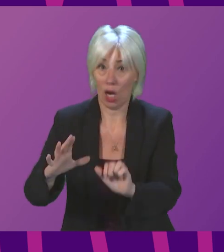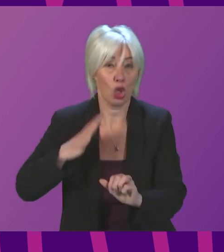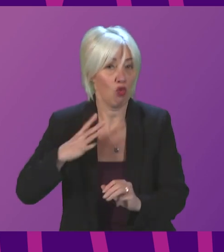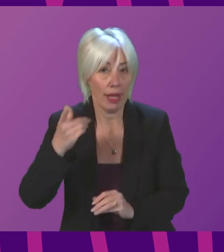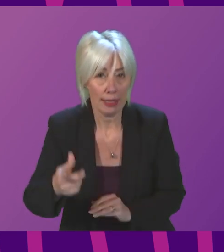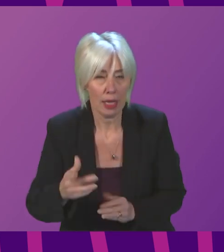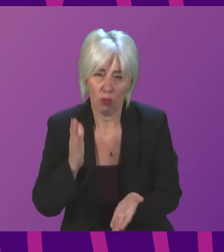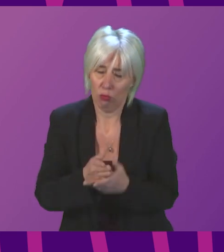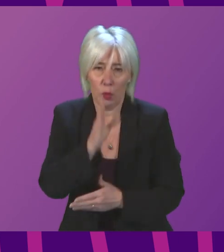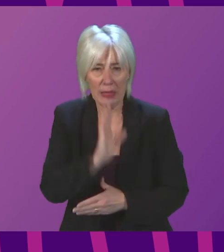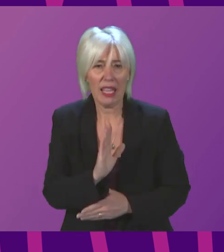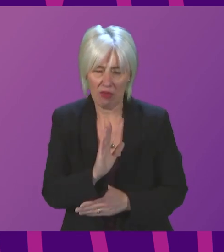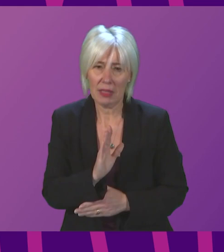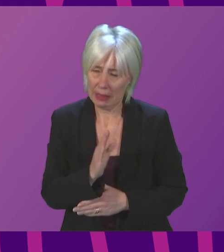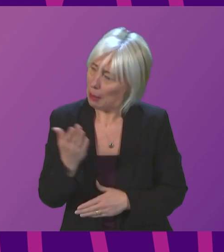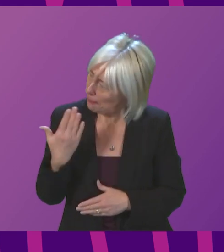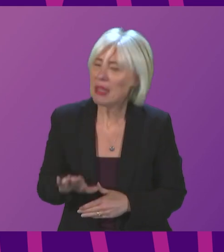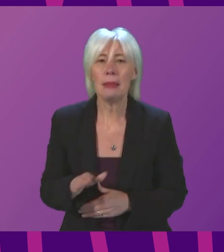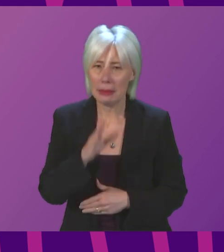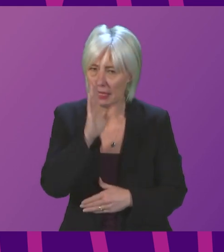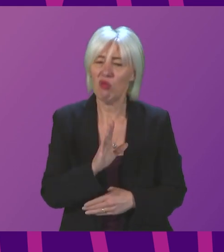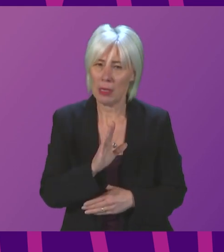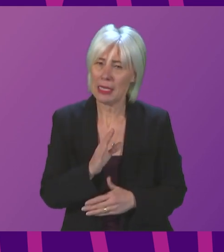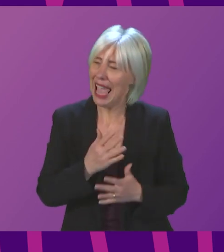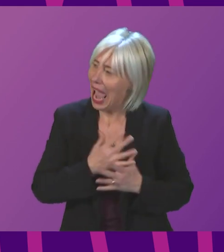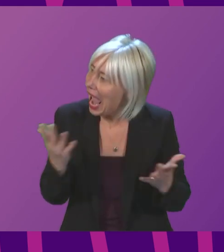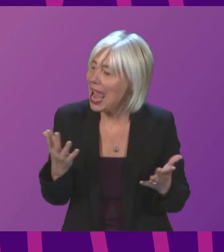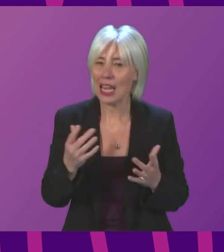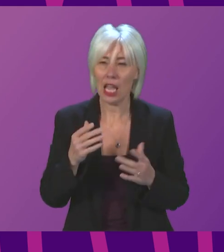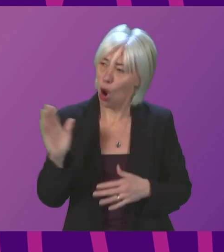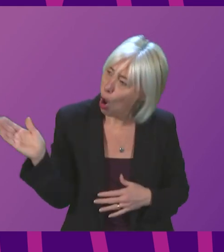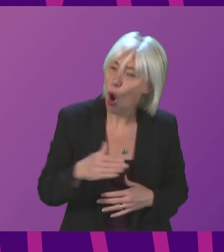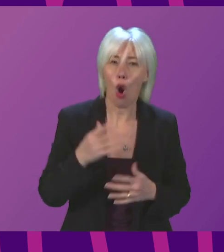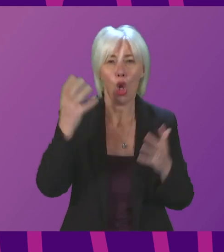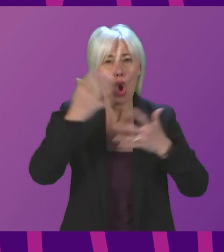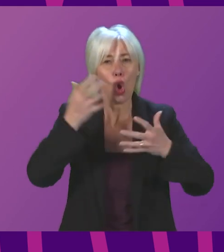We take, and have taken, seriously any and all concerns that are raised about the Queen